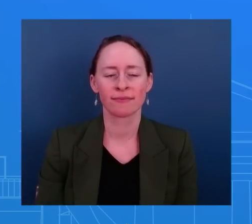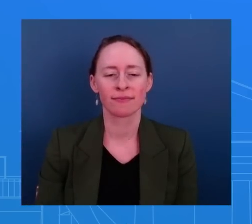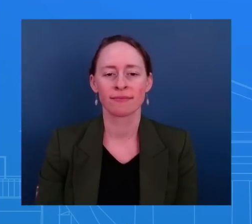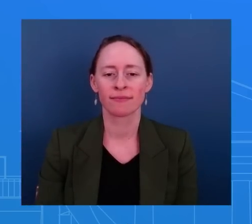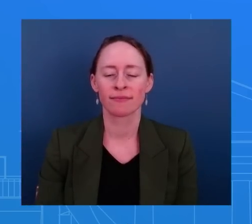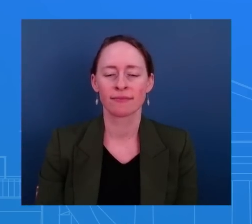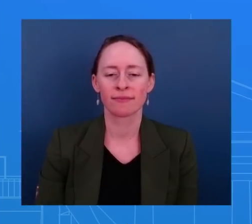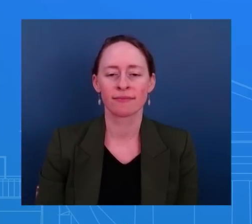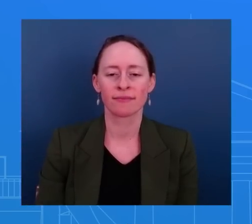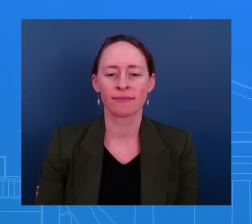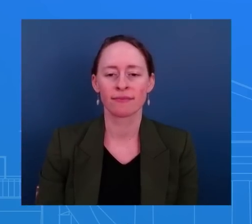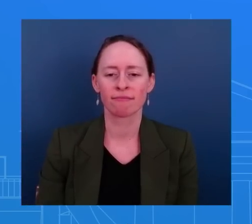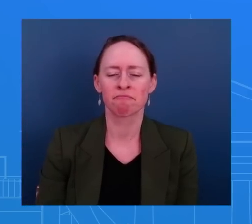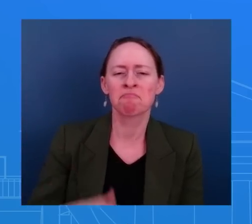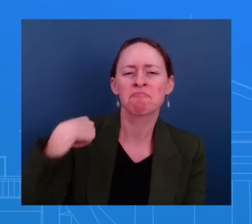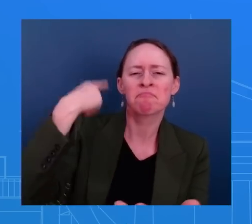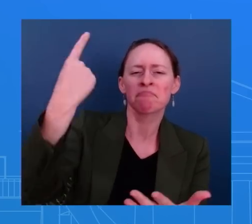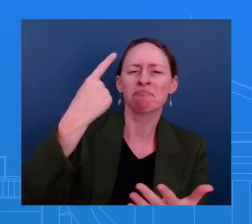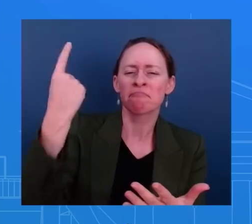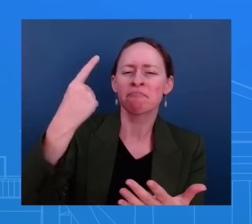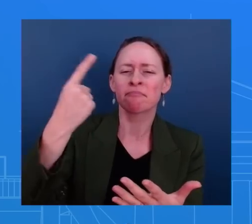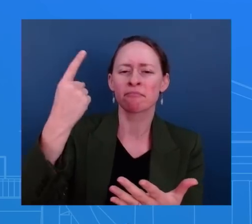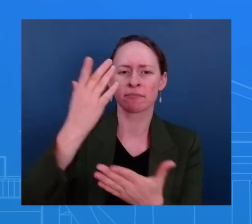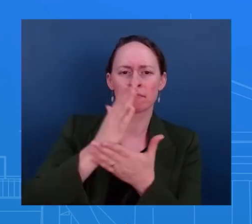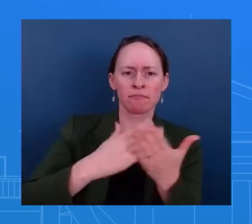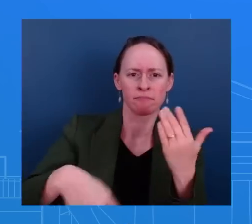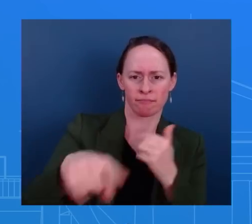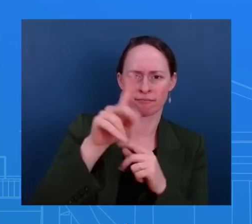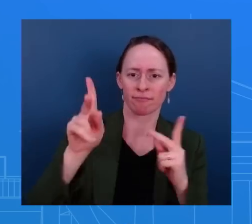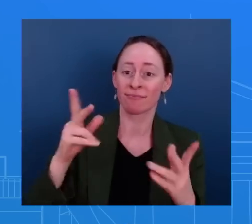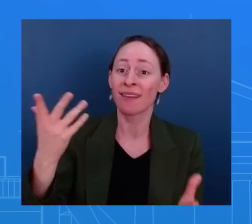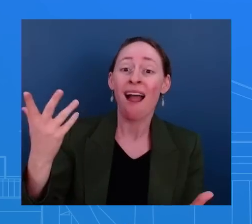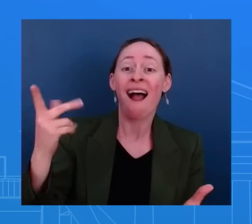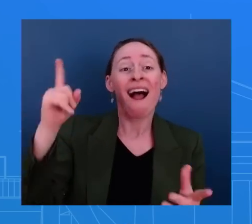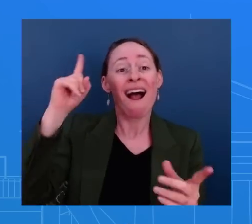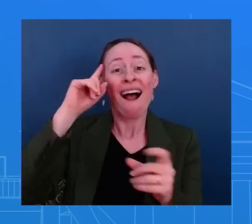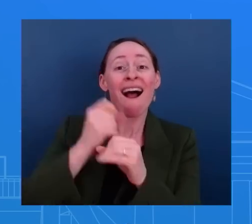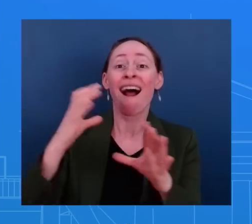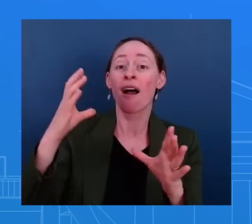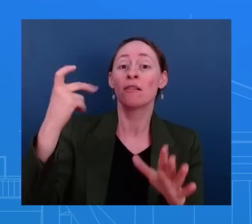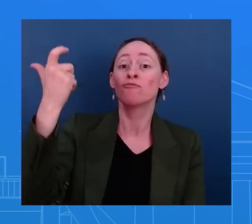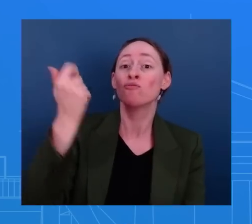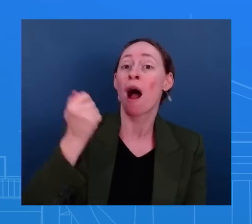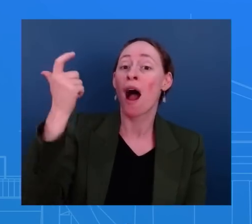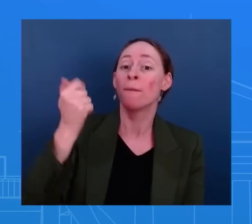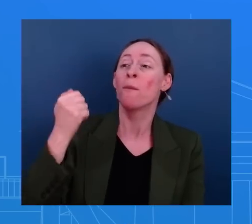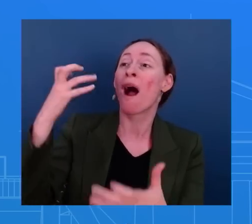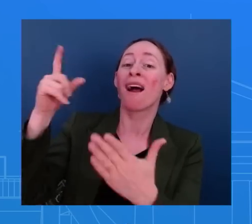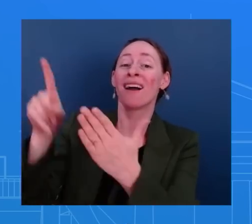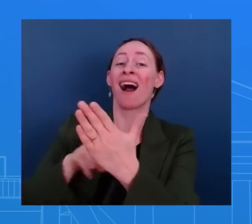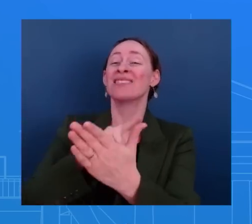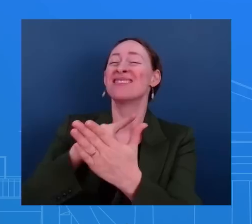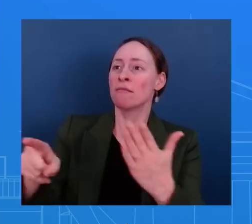and whether there's -- Ms. Jean-Pierre: Yeah. The Press: -- an existing mechanism that would force businesses to comply? Ms. Jean-Pierre: So, I --